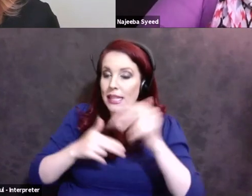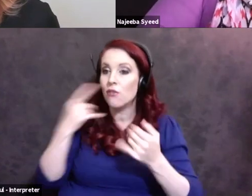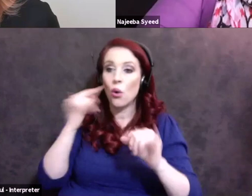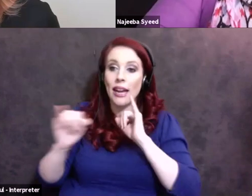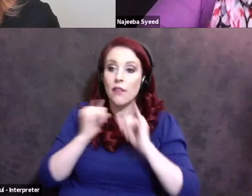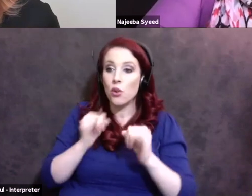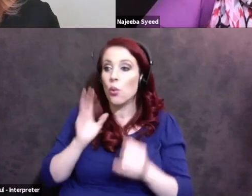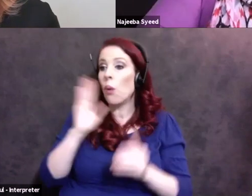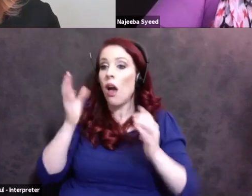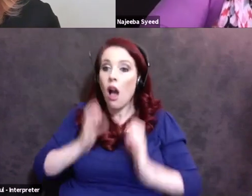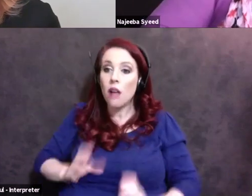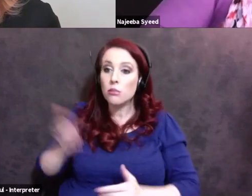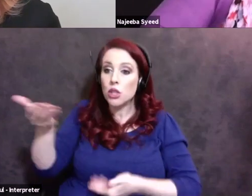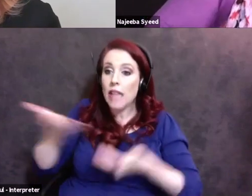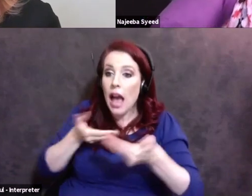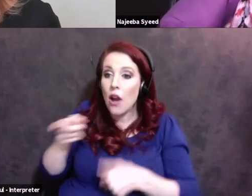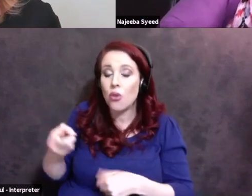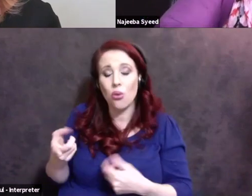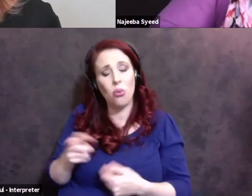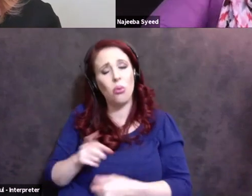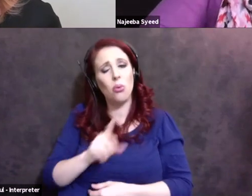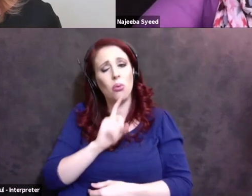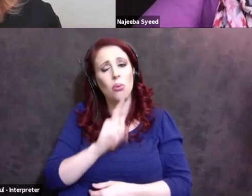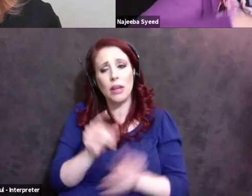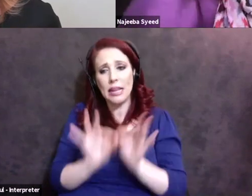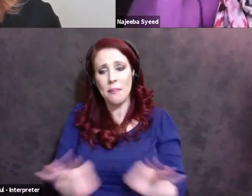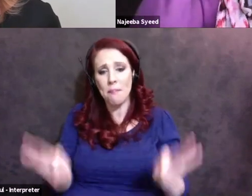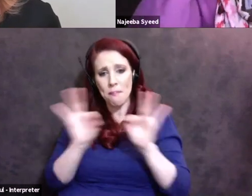I think that's a really important question if you are in a client-based industry.